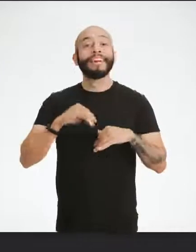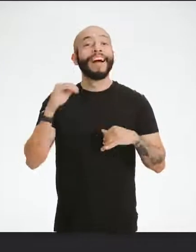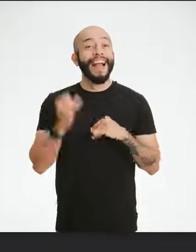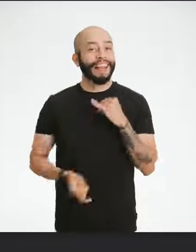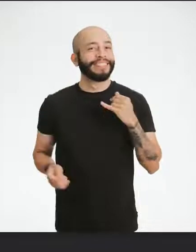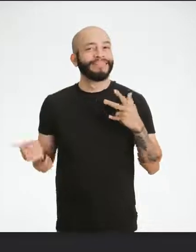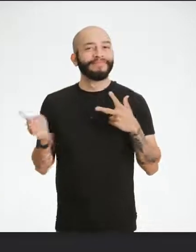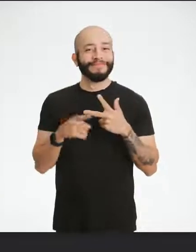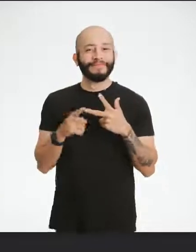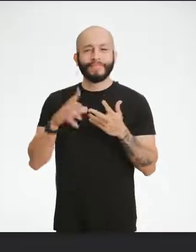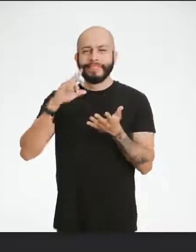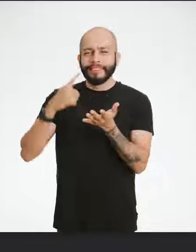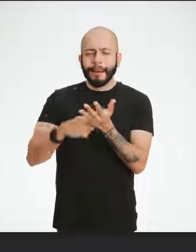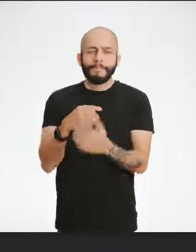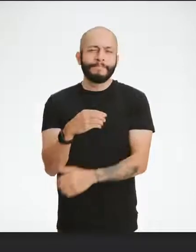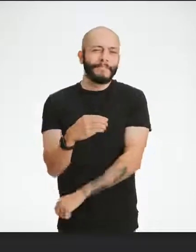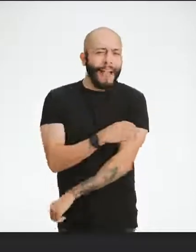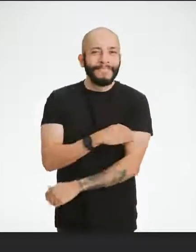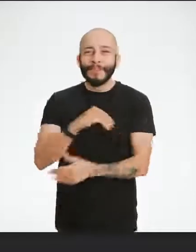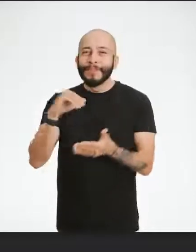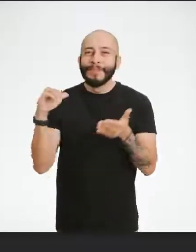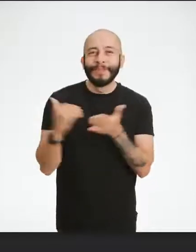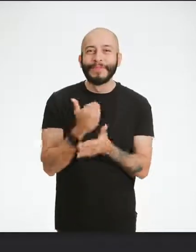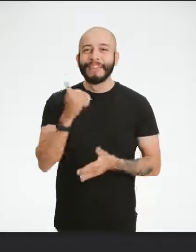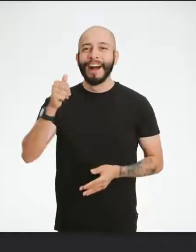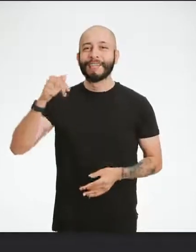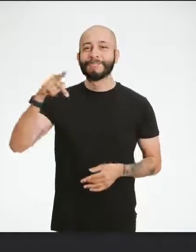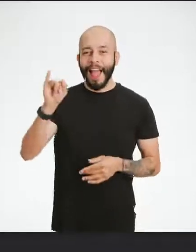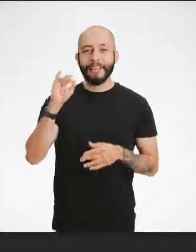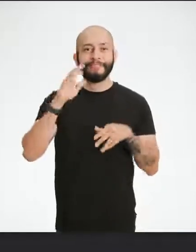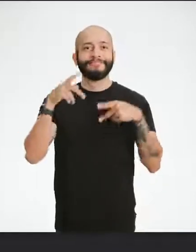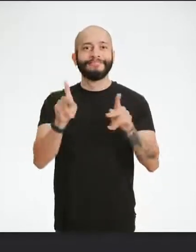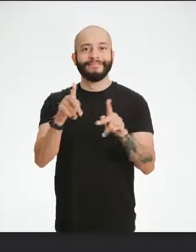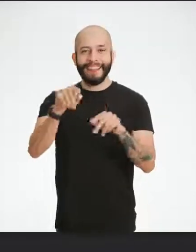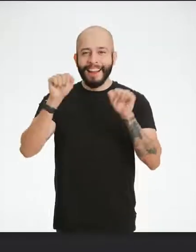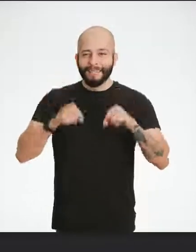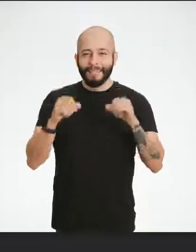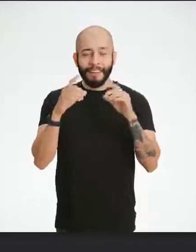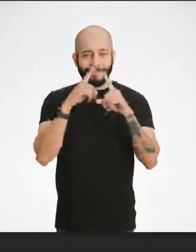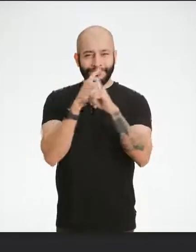And finally, we'll discuss some powerful new APIs and show you how they can enable you